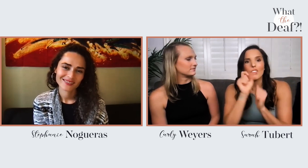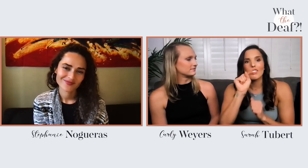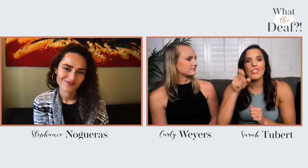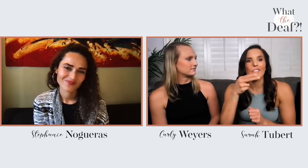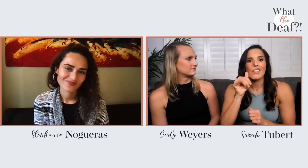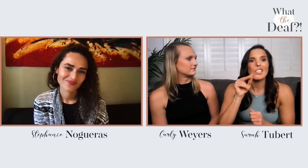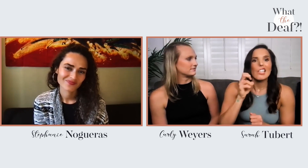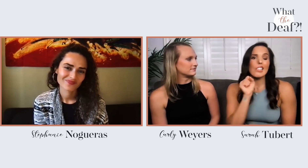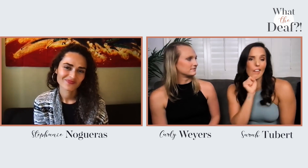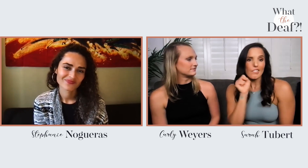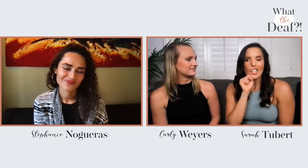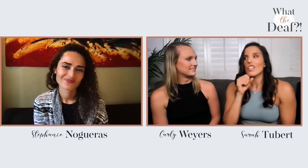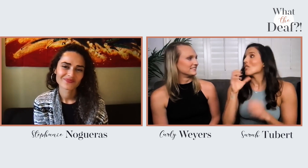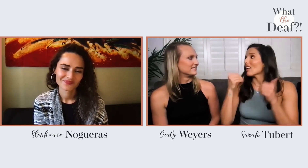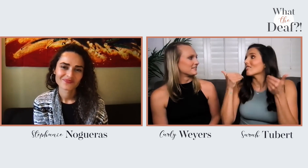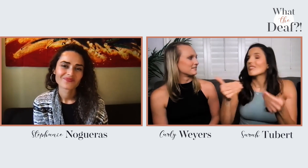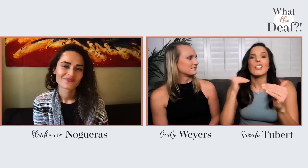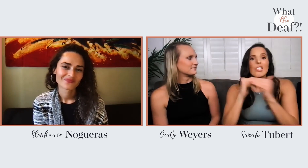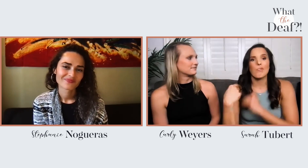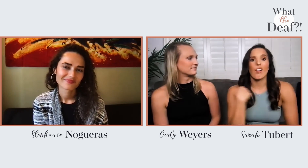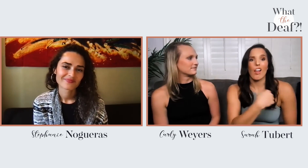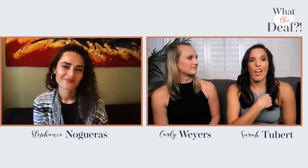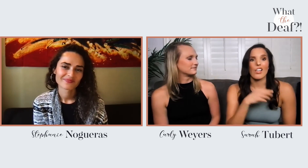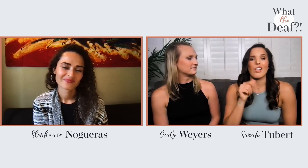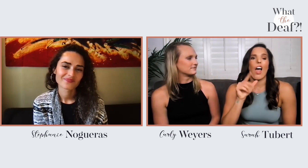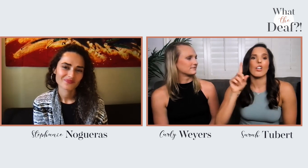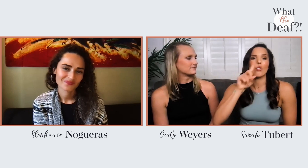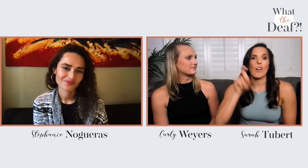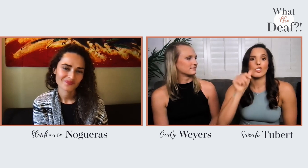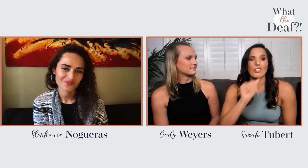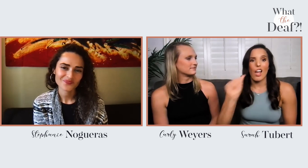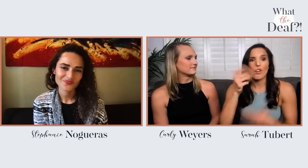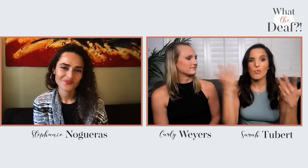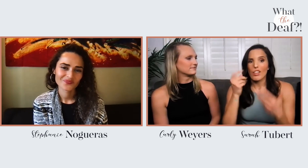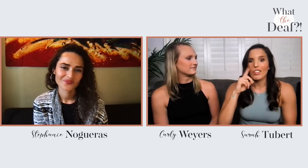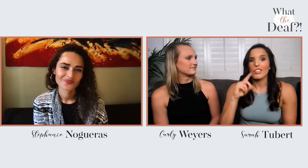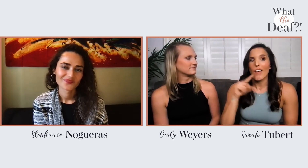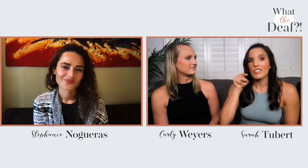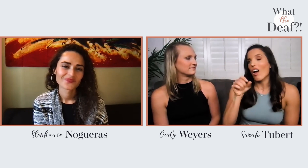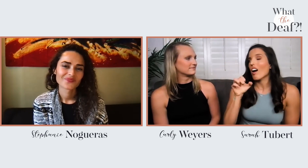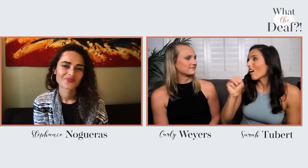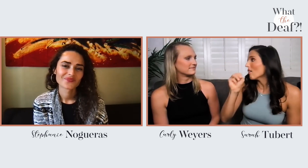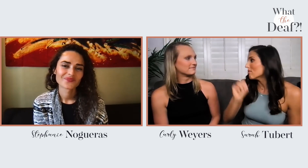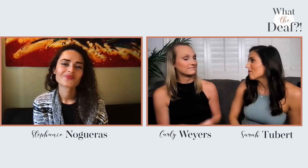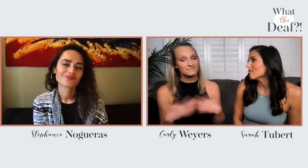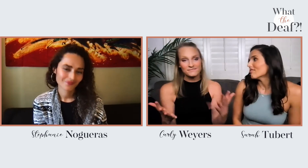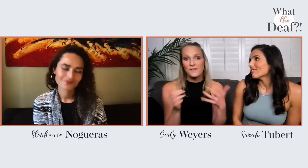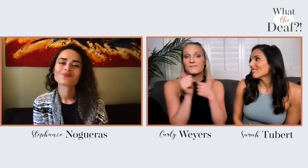or you want to connect with Stephanie, you can go ahead and email us at Questions@WhatTheDeaf.com.